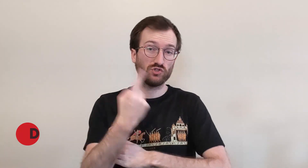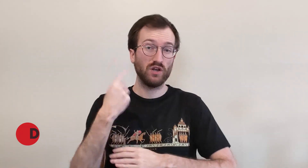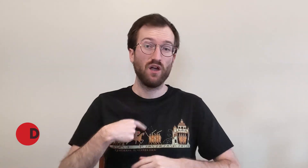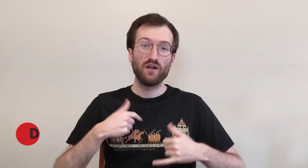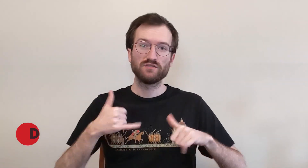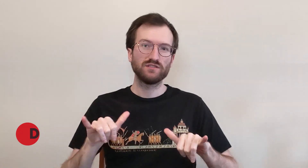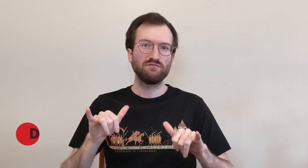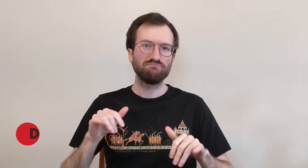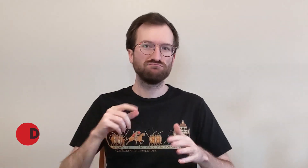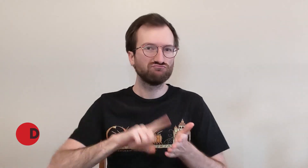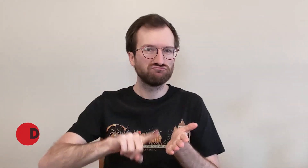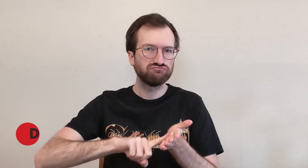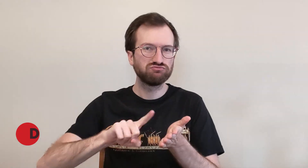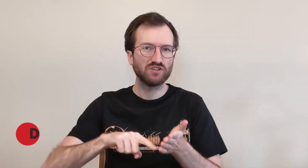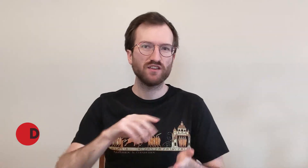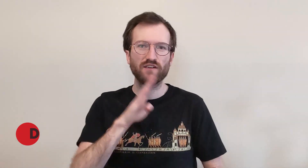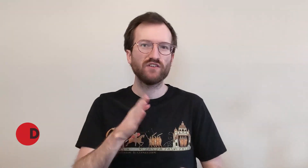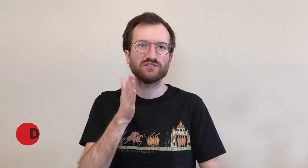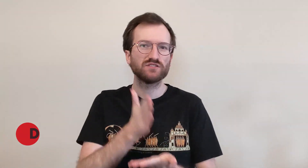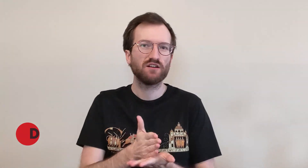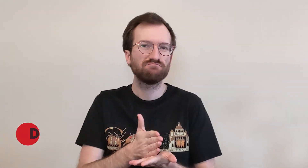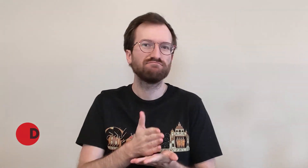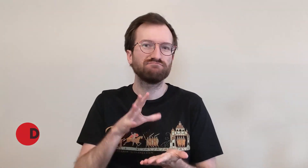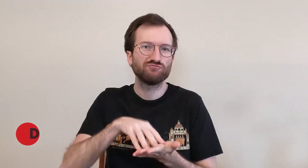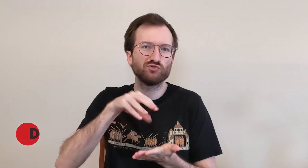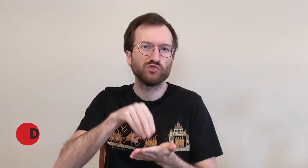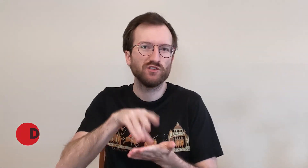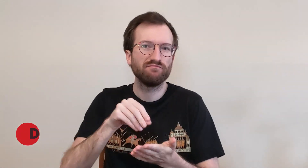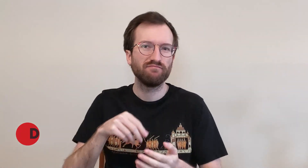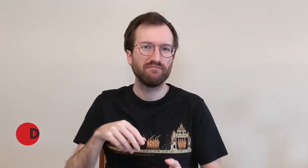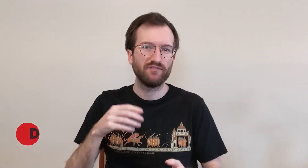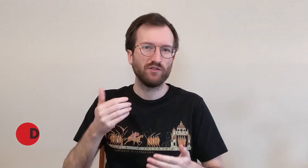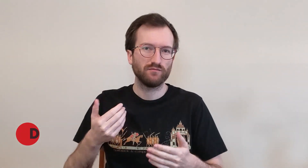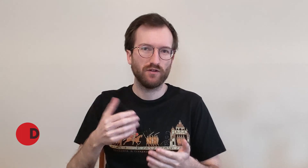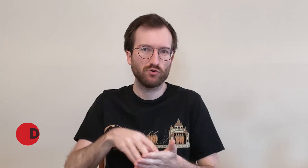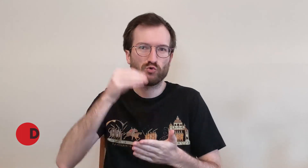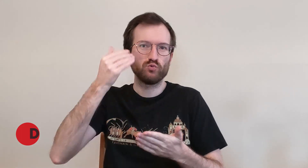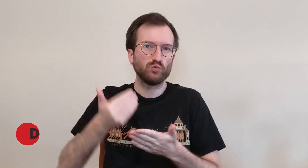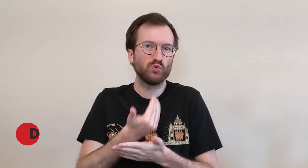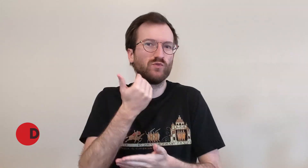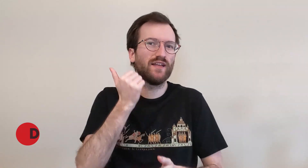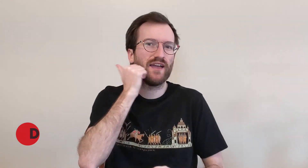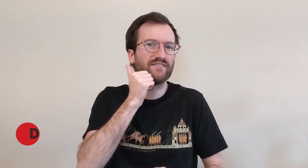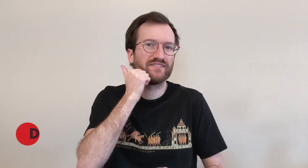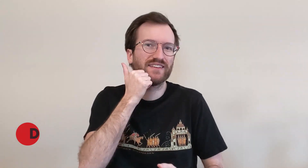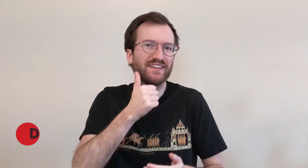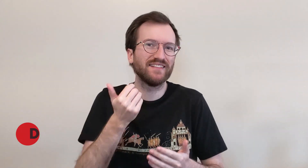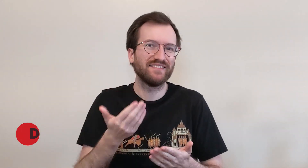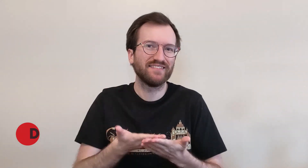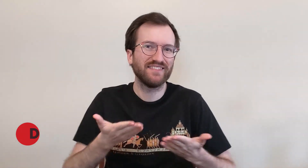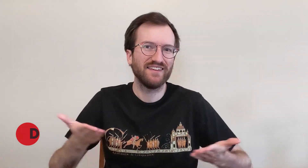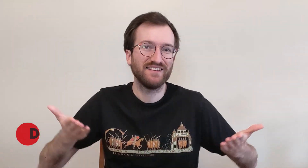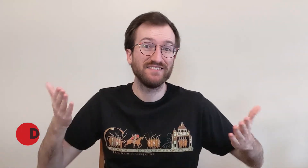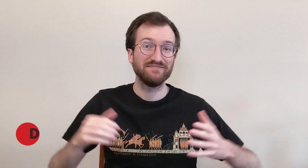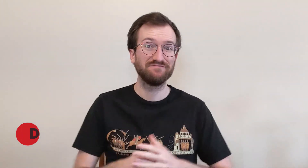Today I still do research; I never stop learning and I learn new things every day.